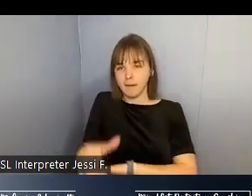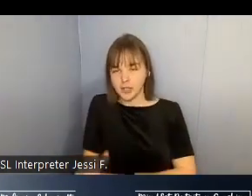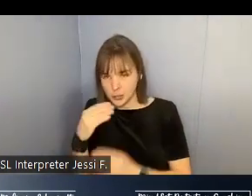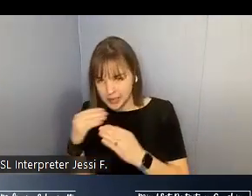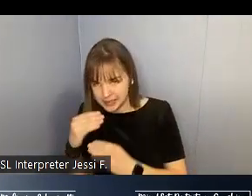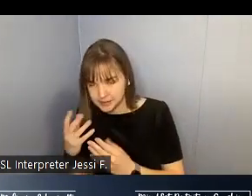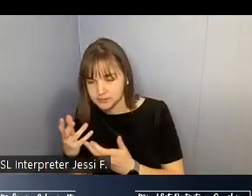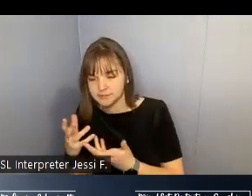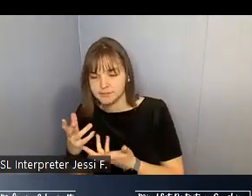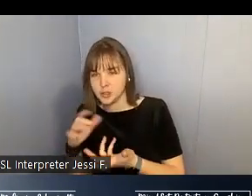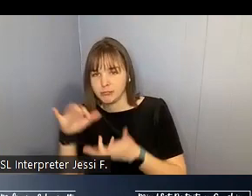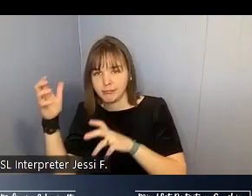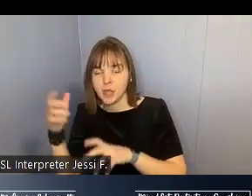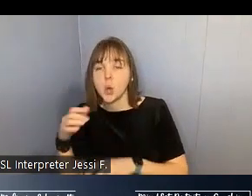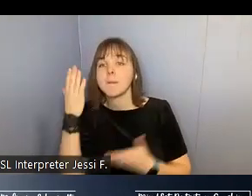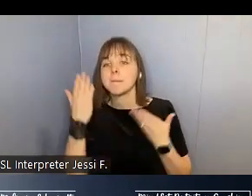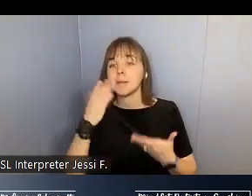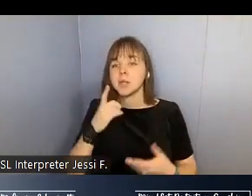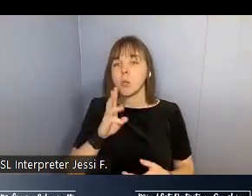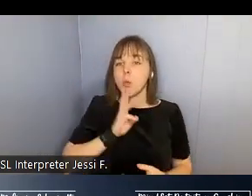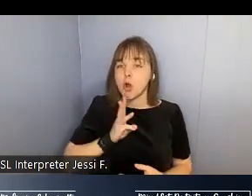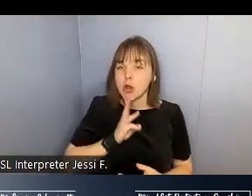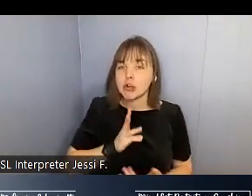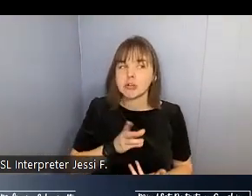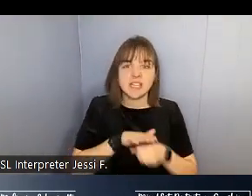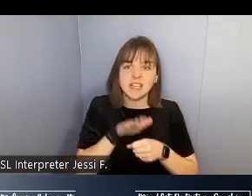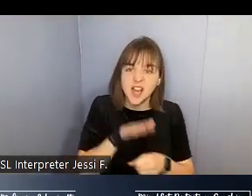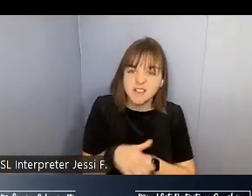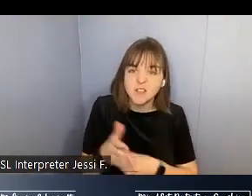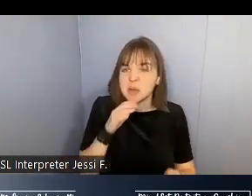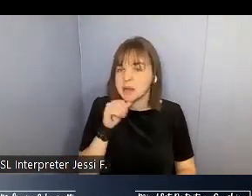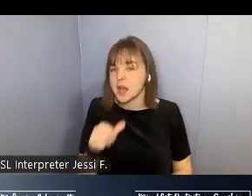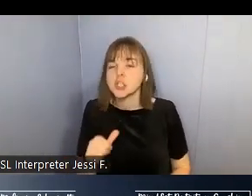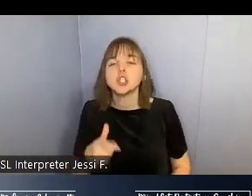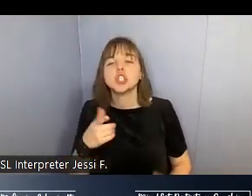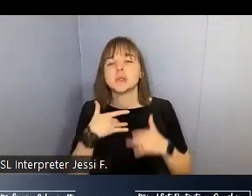Are you drinking enough water? How do you know? Are all your beverages calorie beverages?